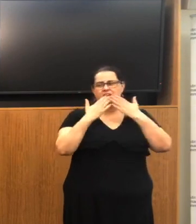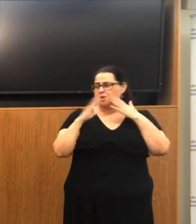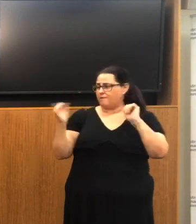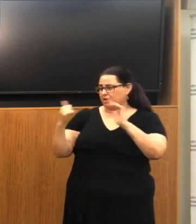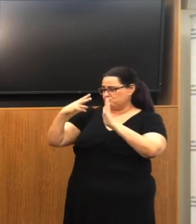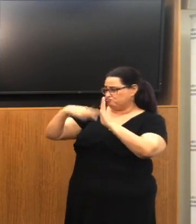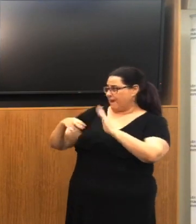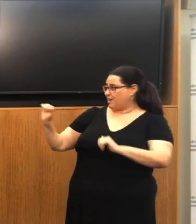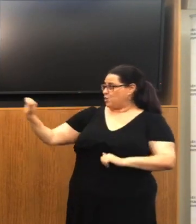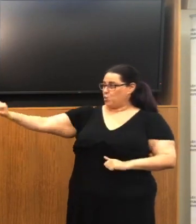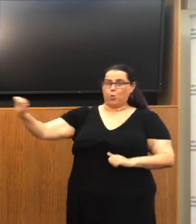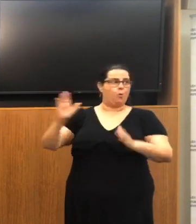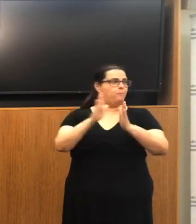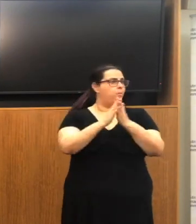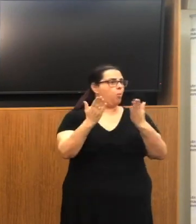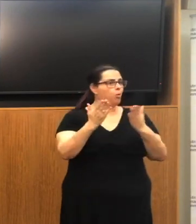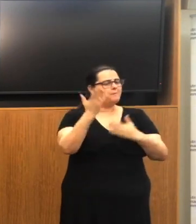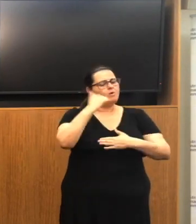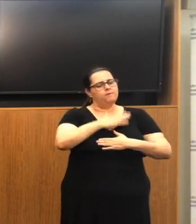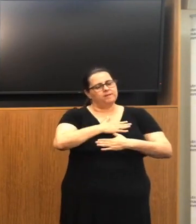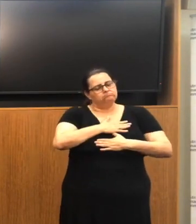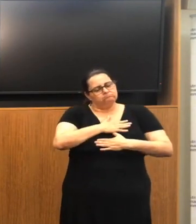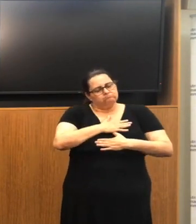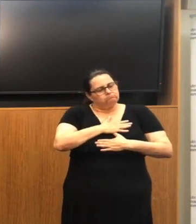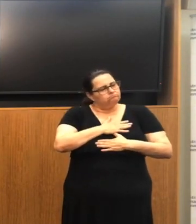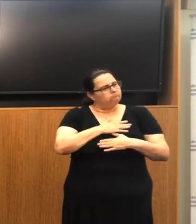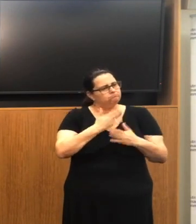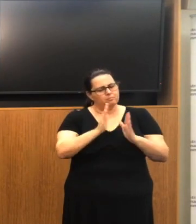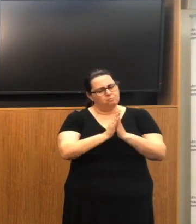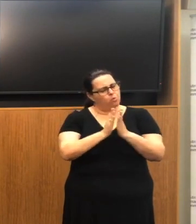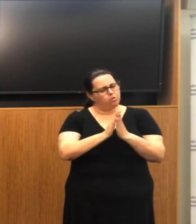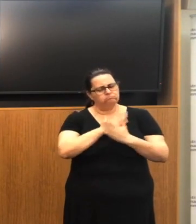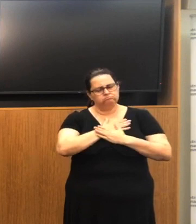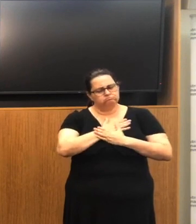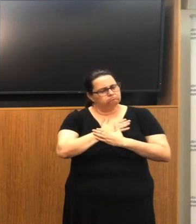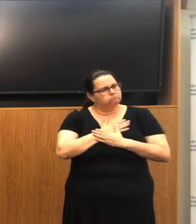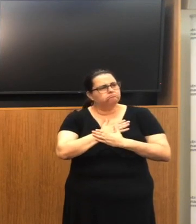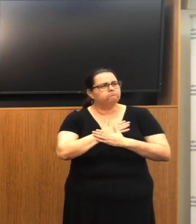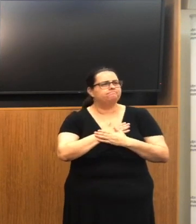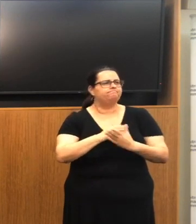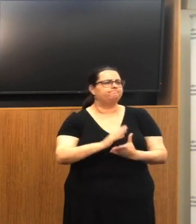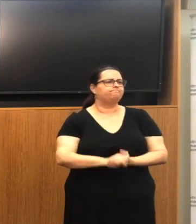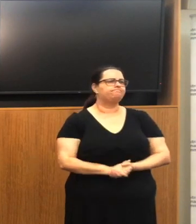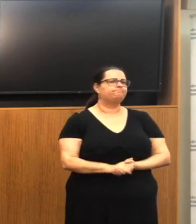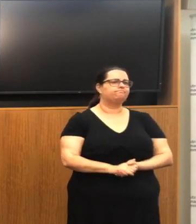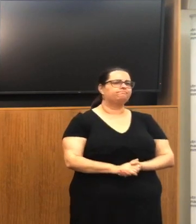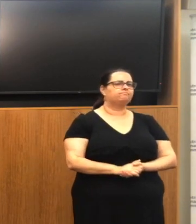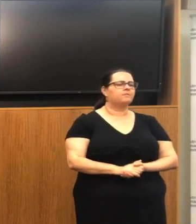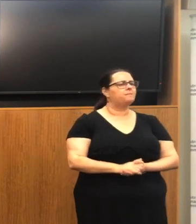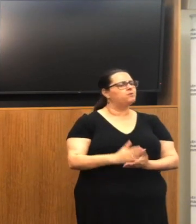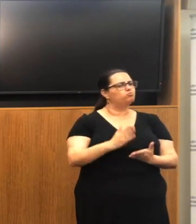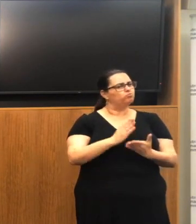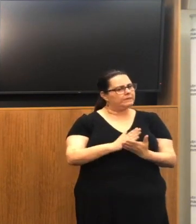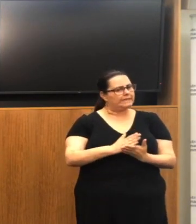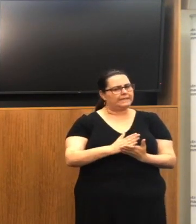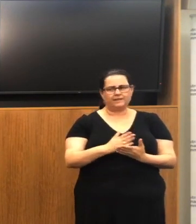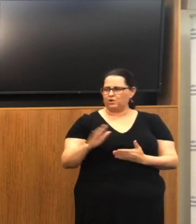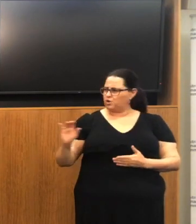about a year-and-a-half ago and it really touched my heart. I think I've been so impressed with the work Unicef